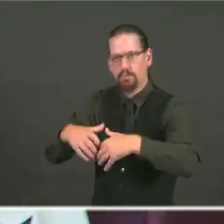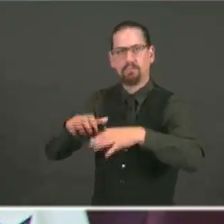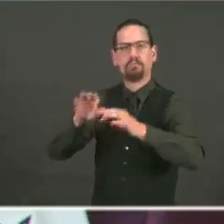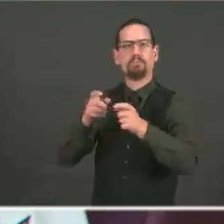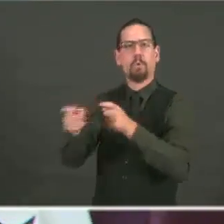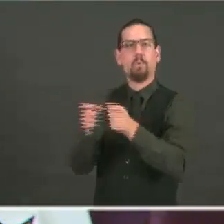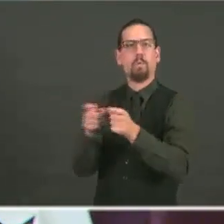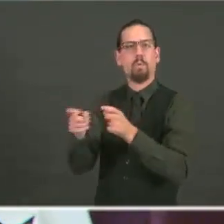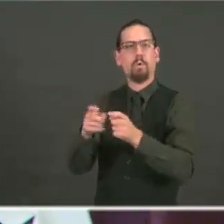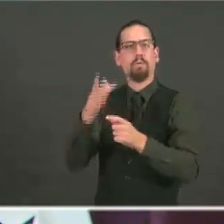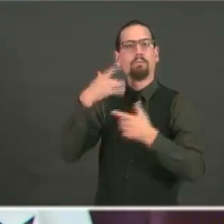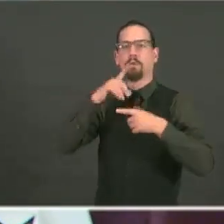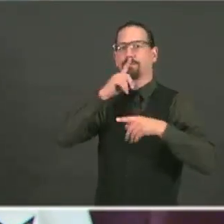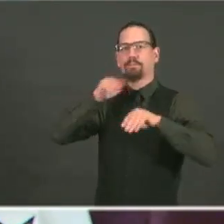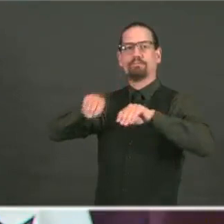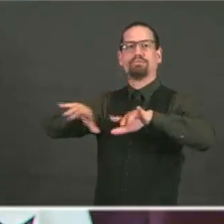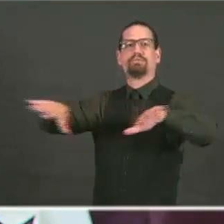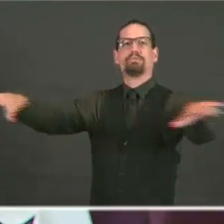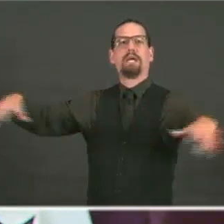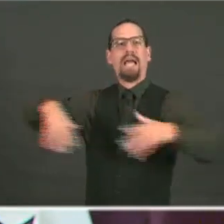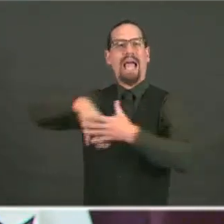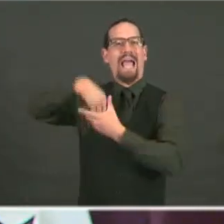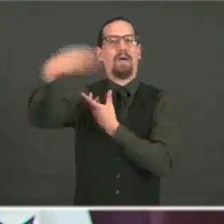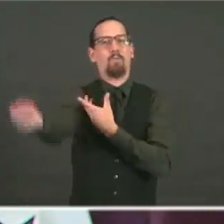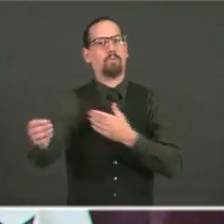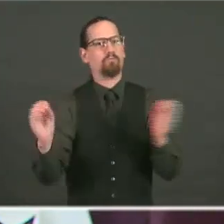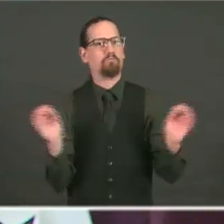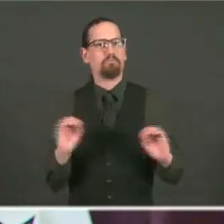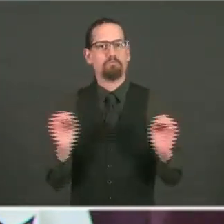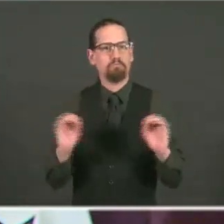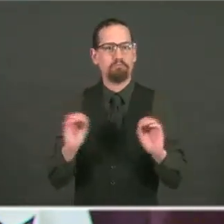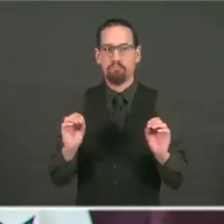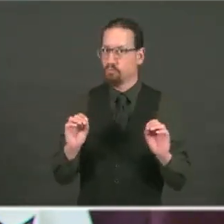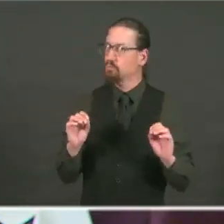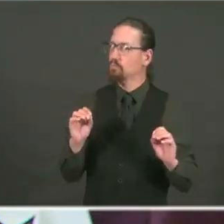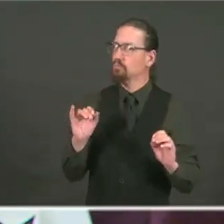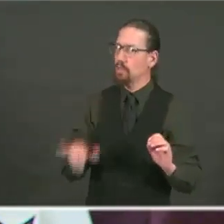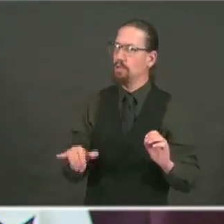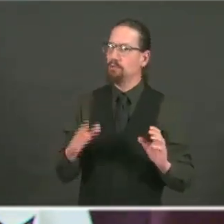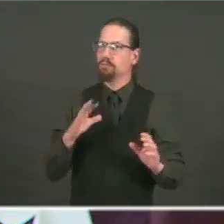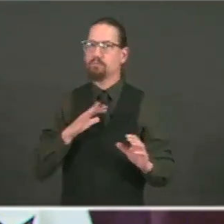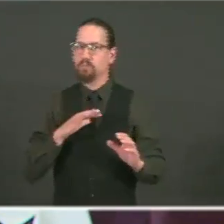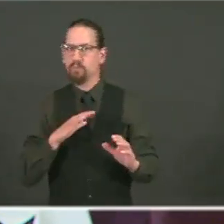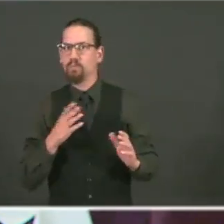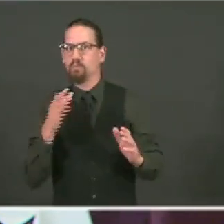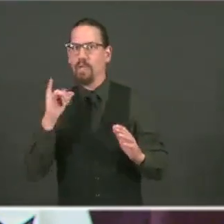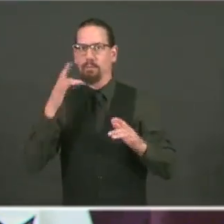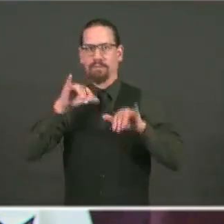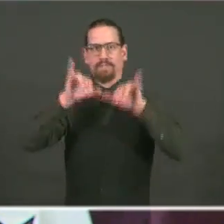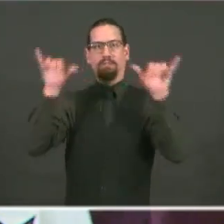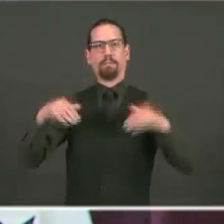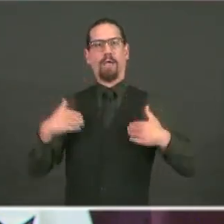TRACING, THE ISOLATION, SYMPTOM MONITORING. I WILL SAY MANY OF THE CASES RESULT FROM FOLKS WHO WENT TO